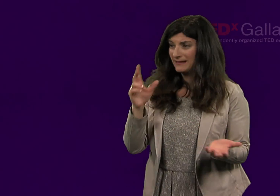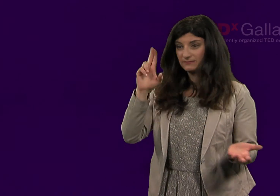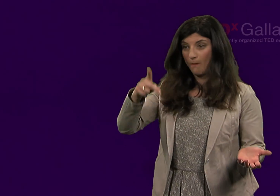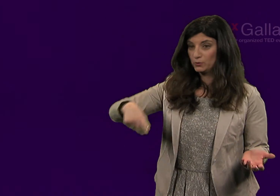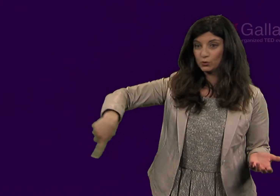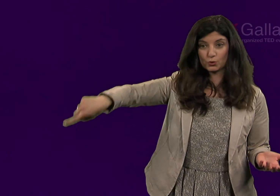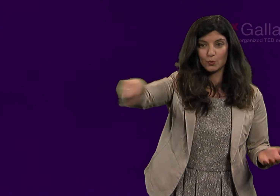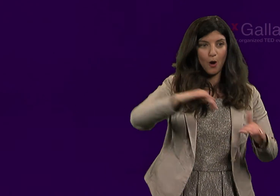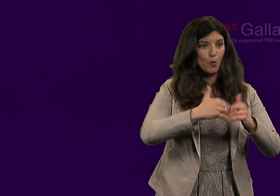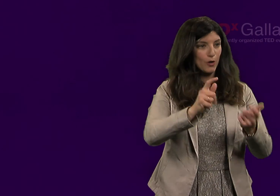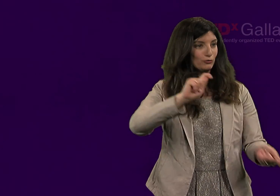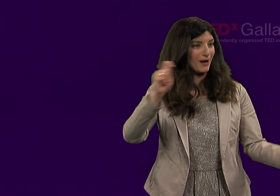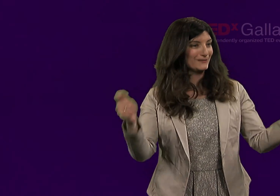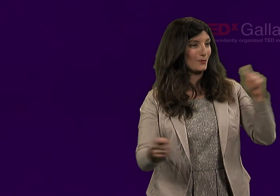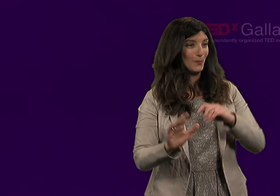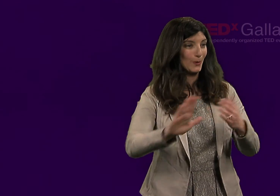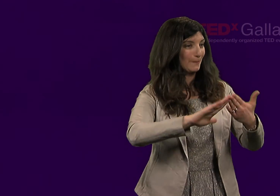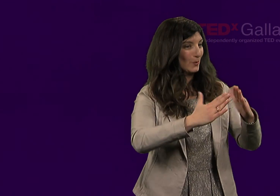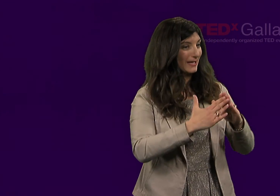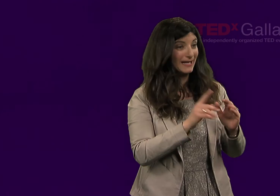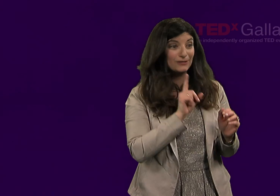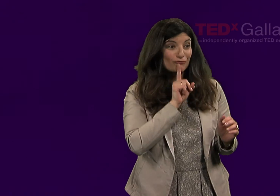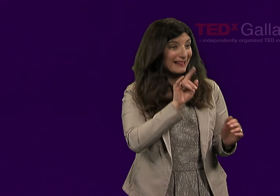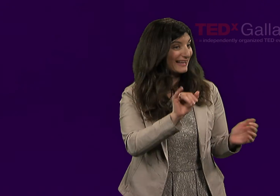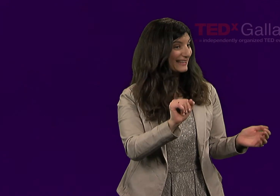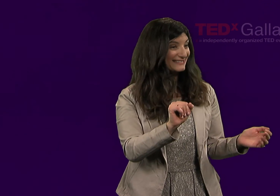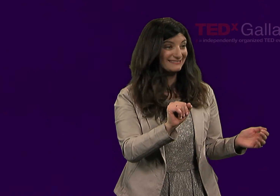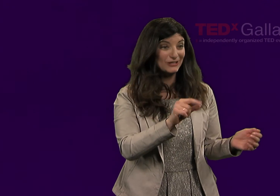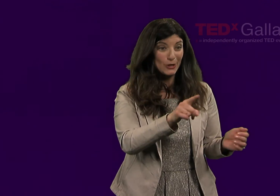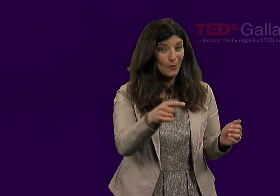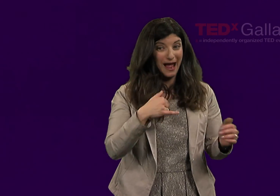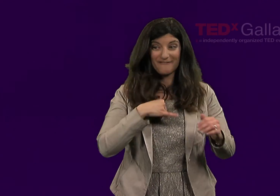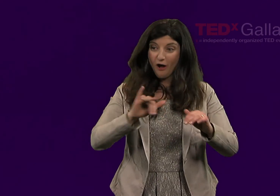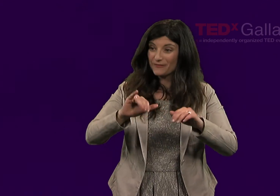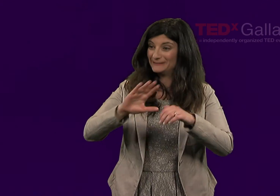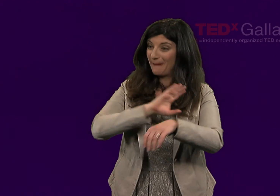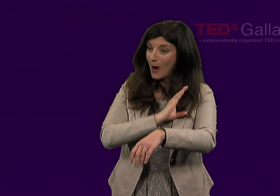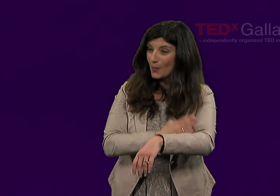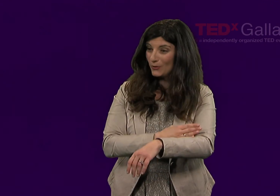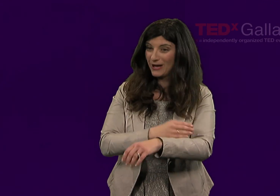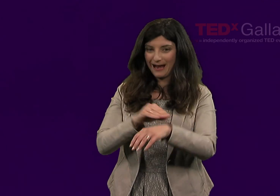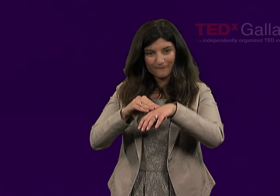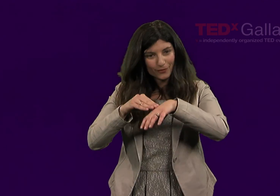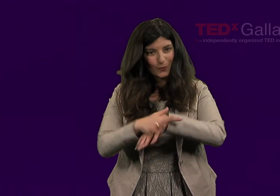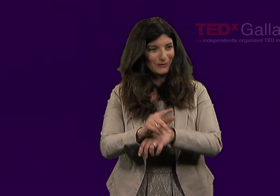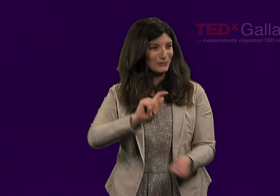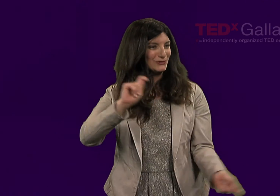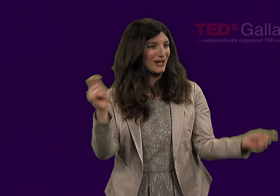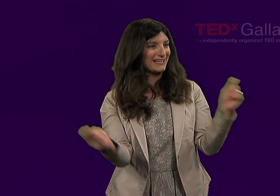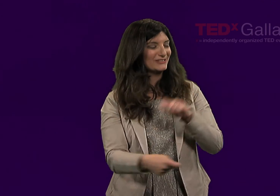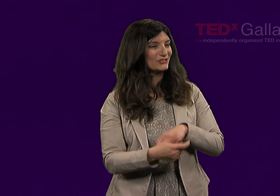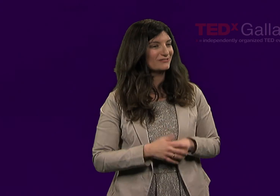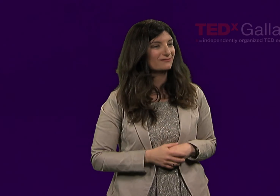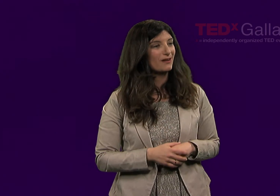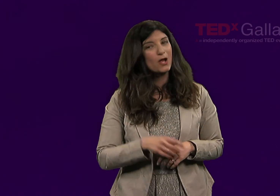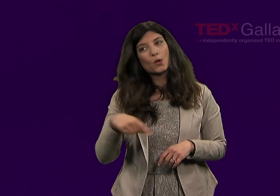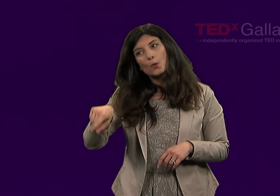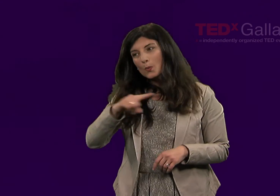How do we want to change our community? We have the power within ourselves to influence change. We all know what it is that we need.